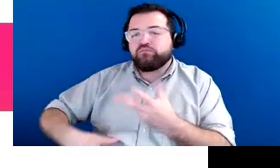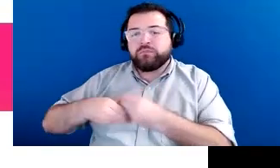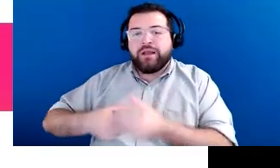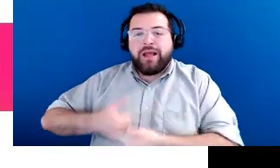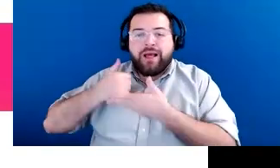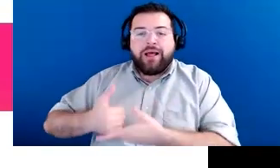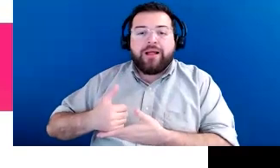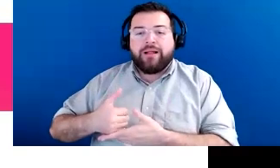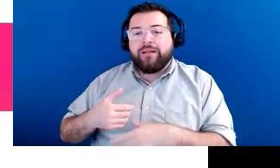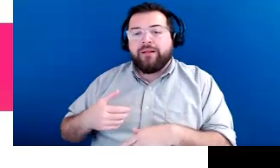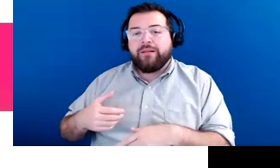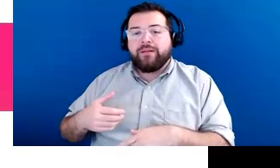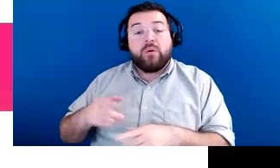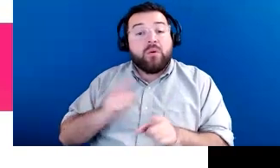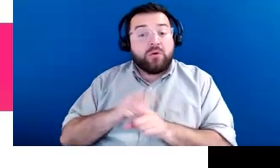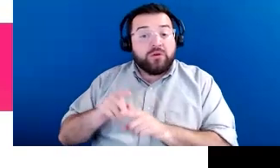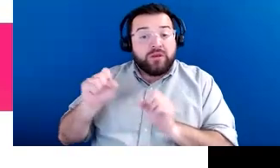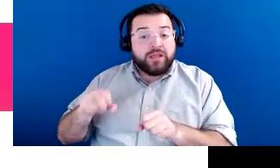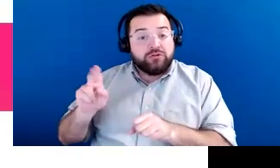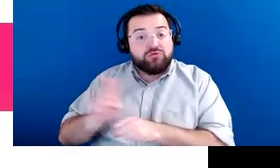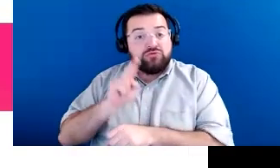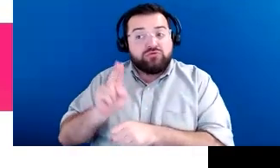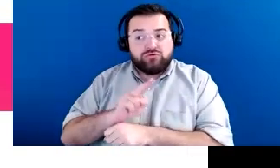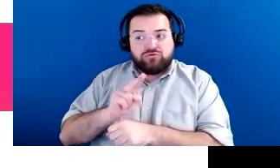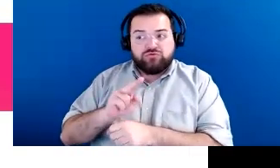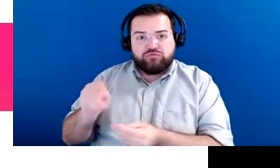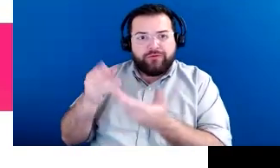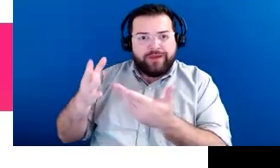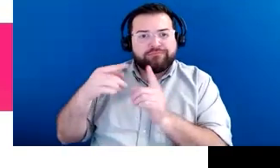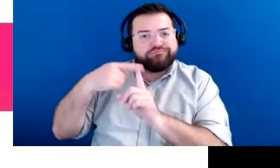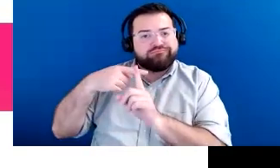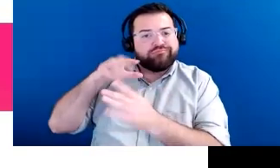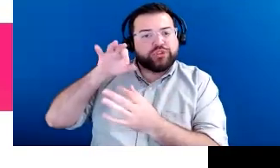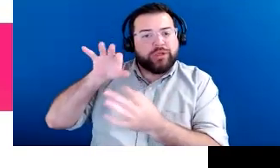And you can also use it to provide positive comments like, great, you know, you're doing great.